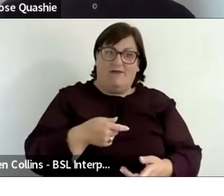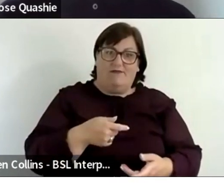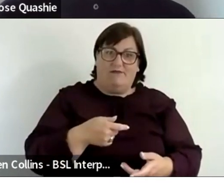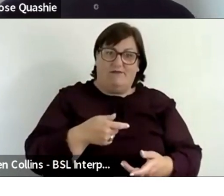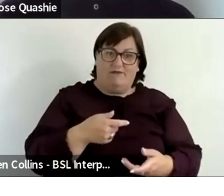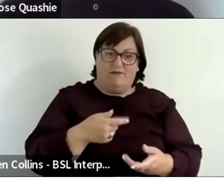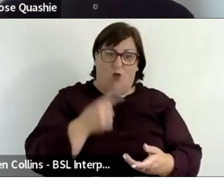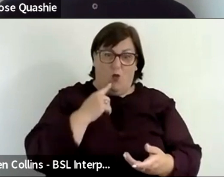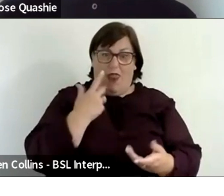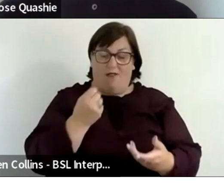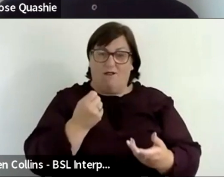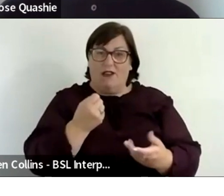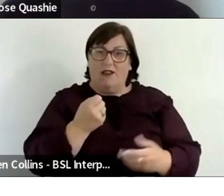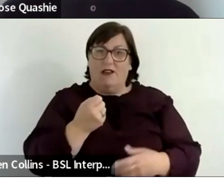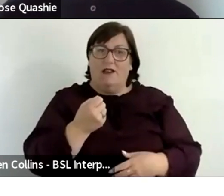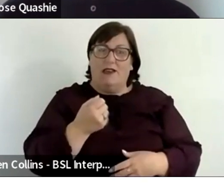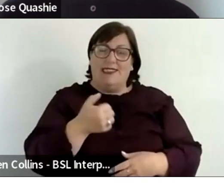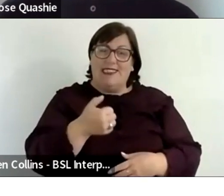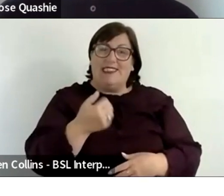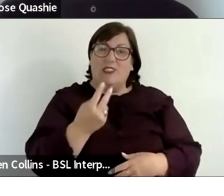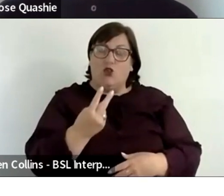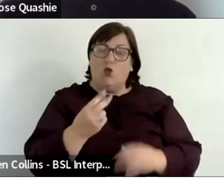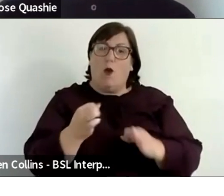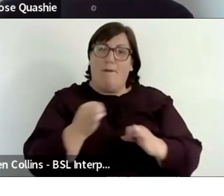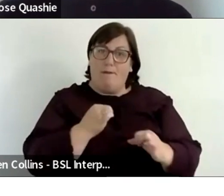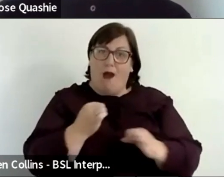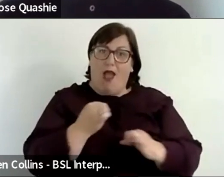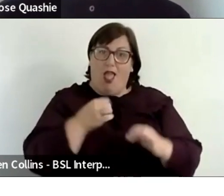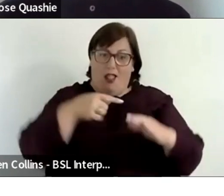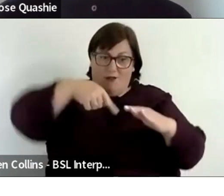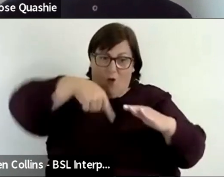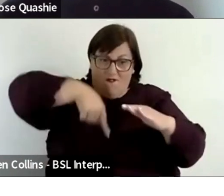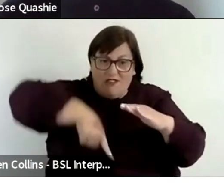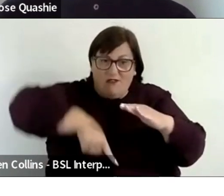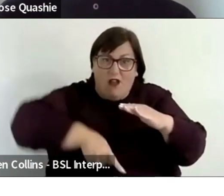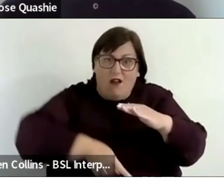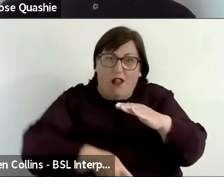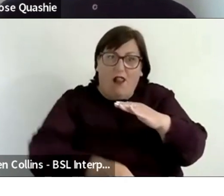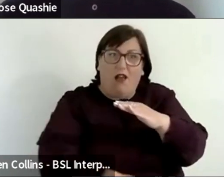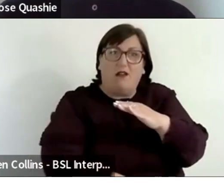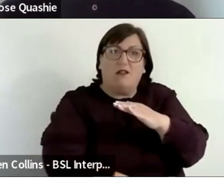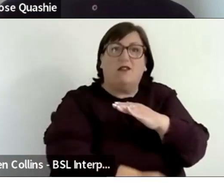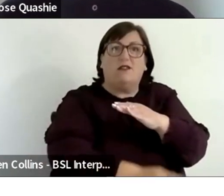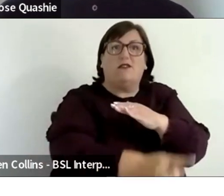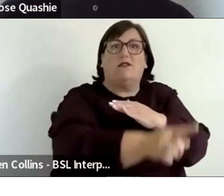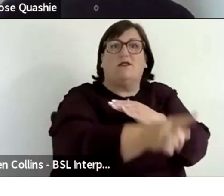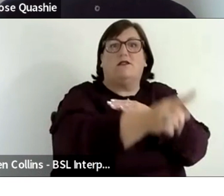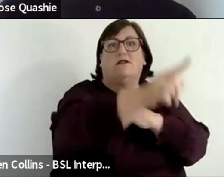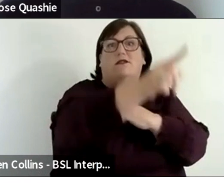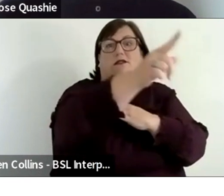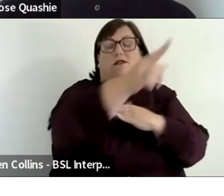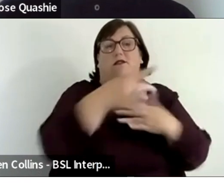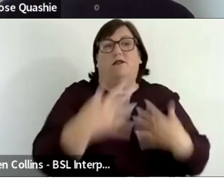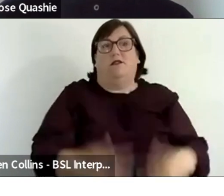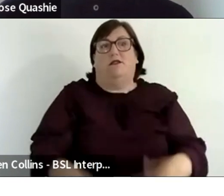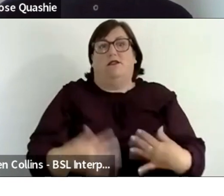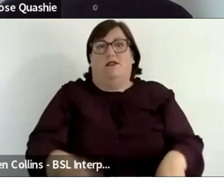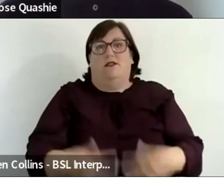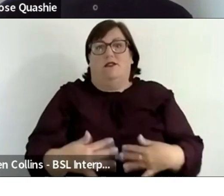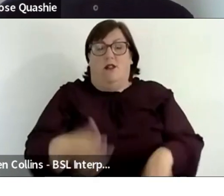building all new train stations. Two in London and two in the West Midlands. The pictures you see on this slide gives you a